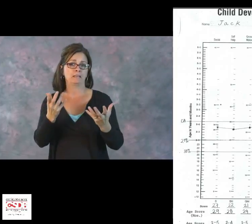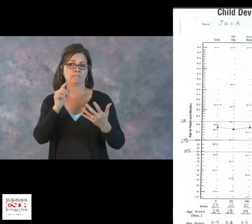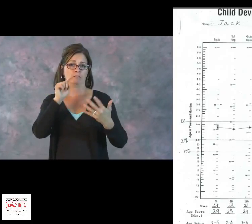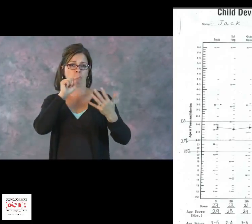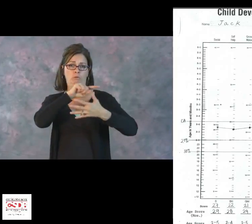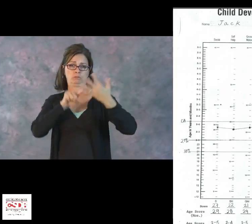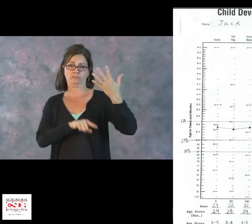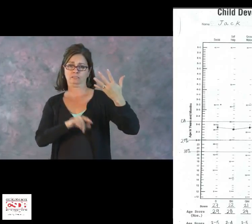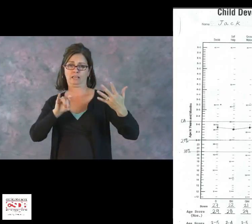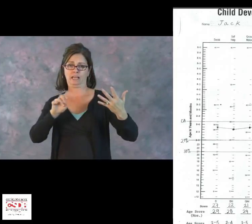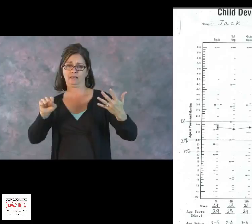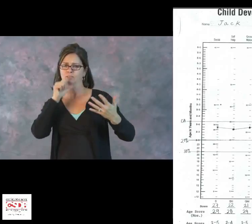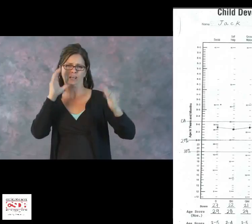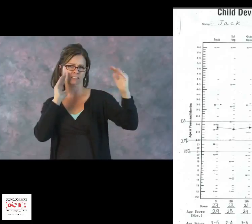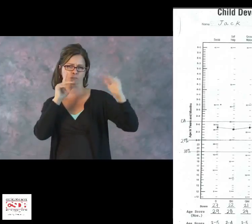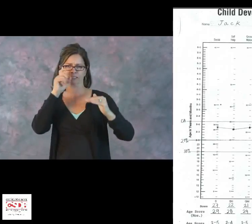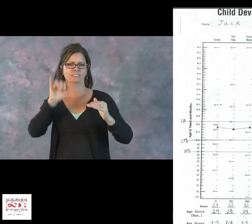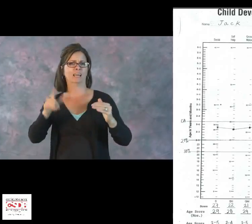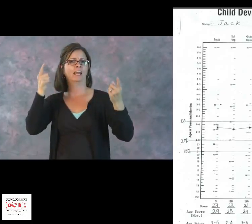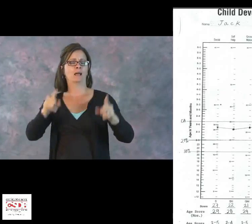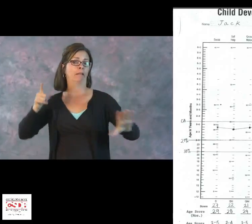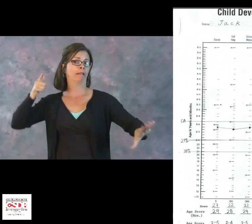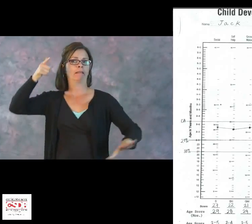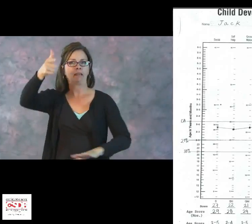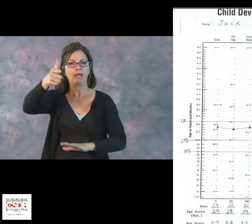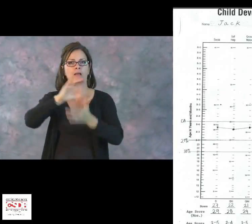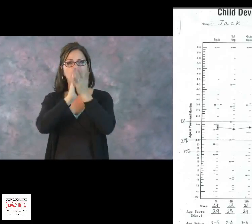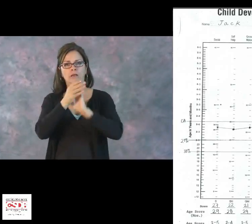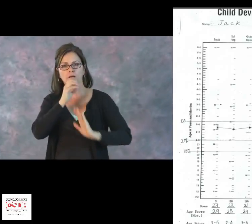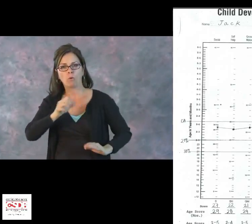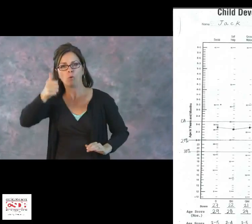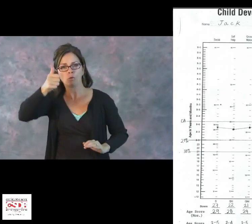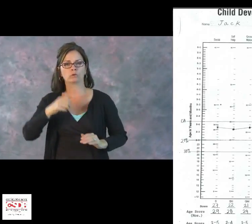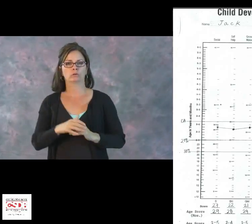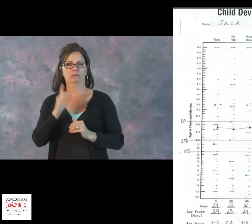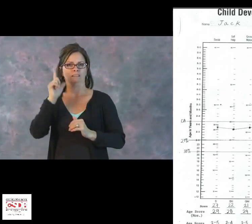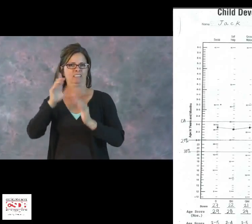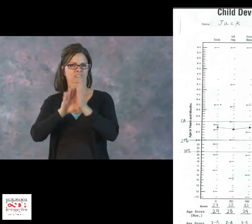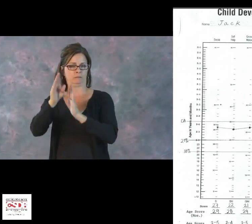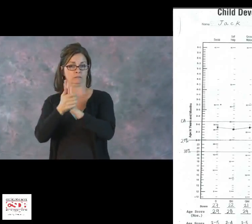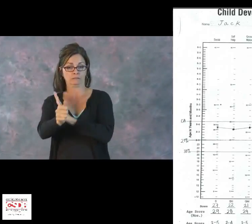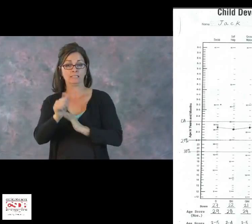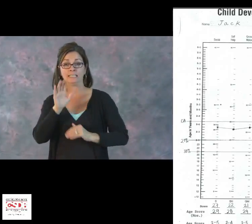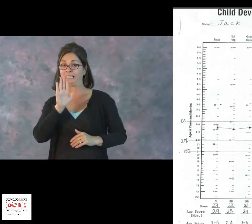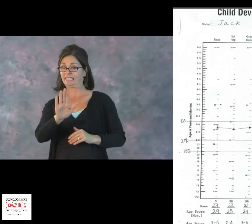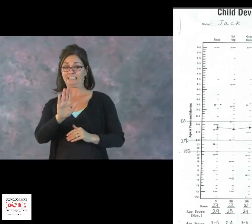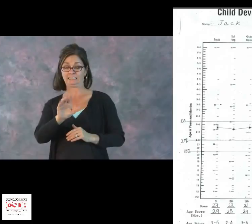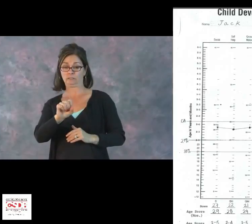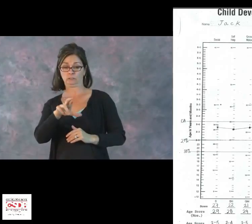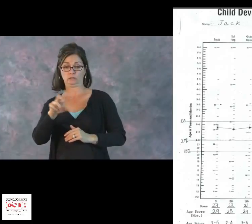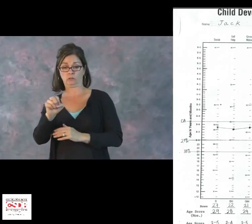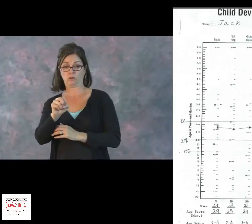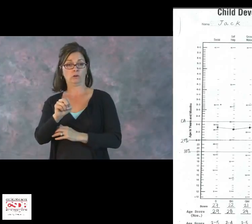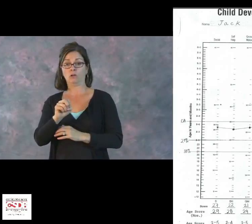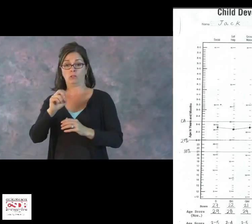because most to them are later developing skills. His score, he actually didn't get any those items right,